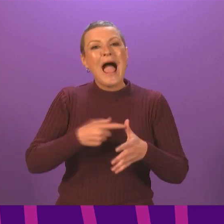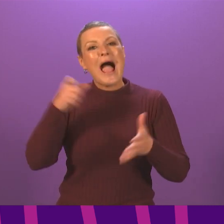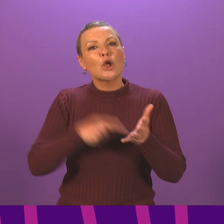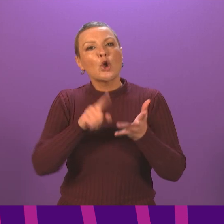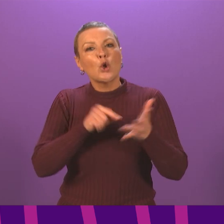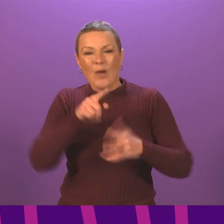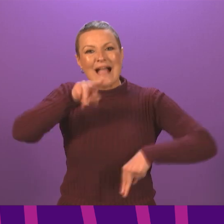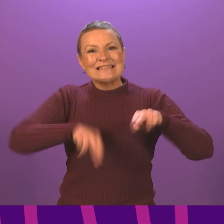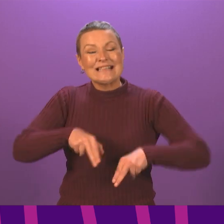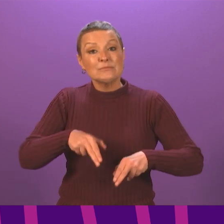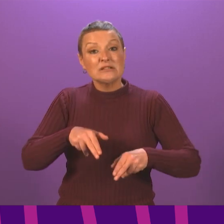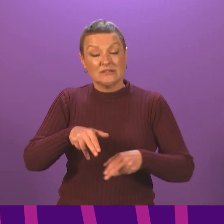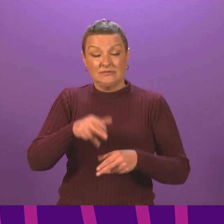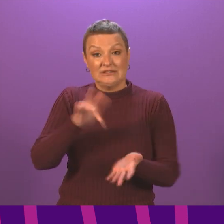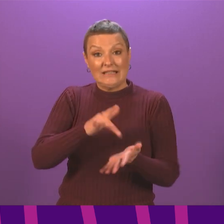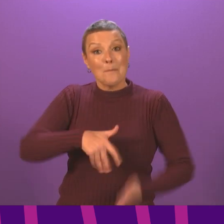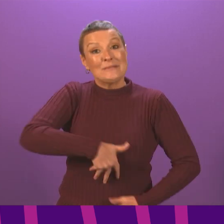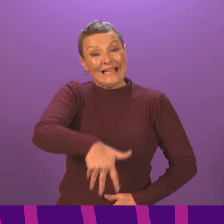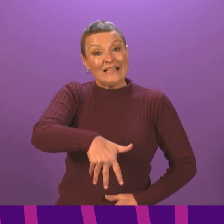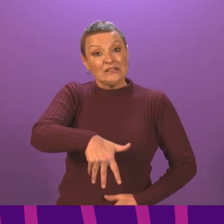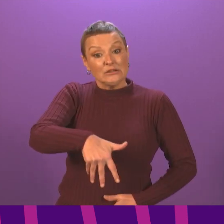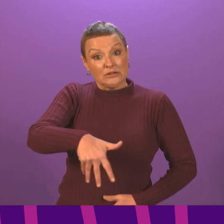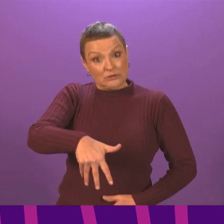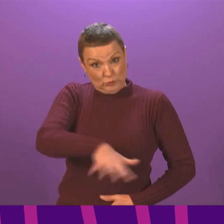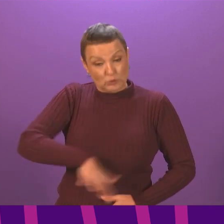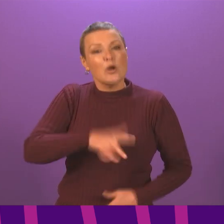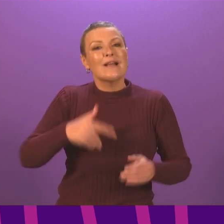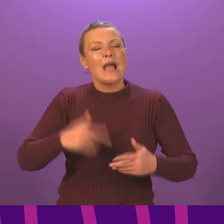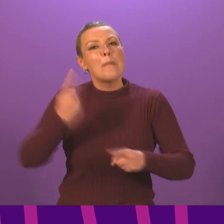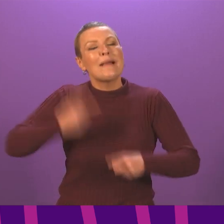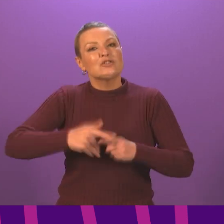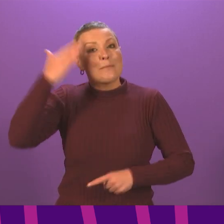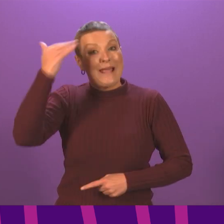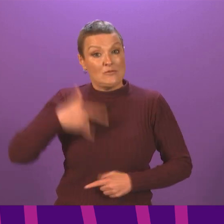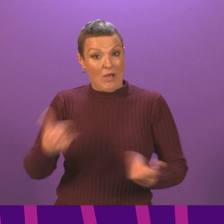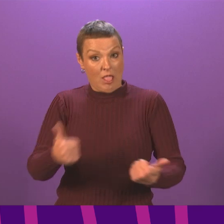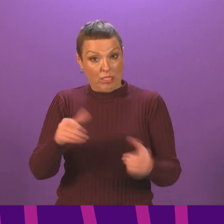acute assessment centres, maternity units, and emergency mental health units. By mid-December,